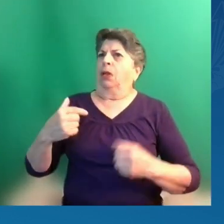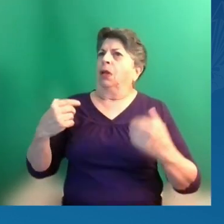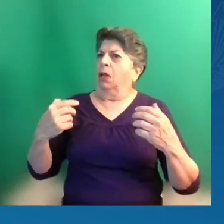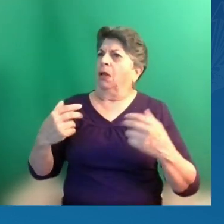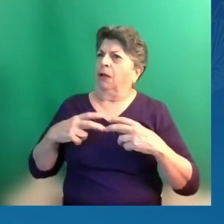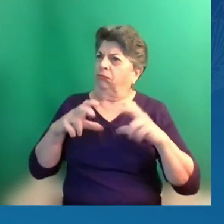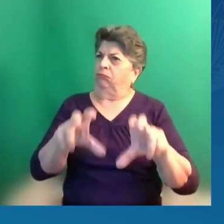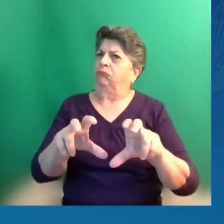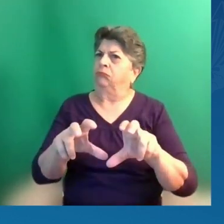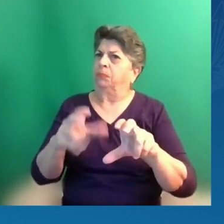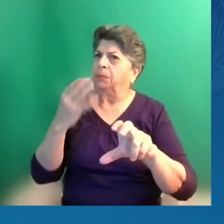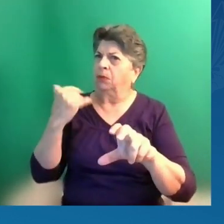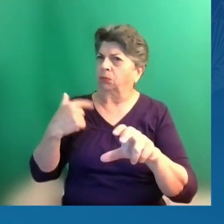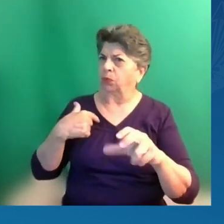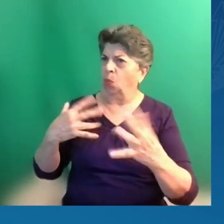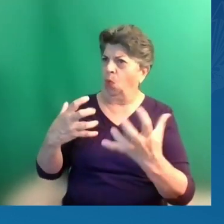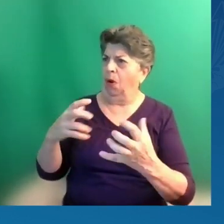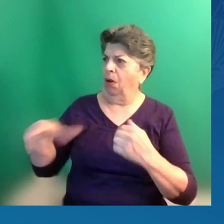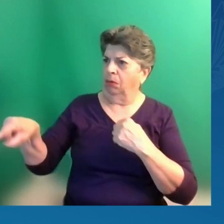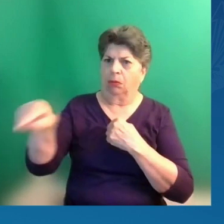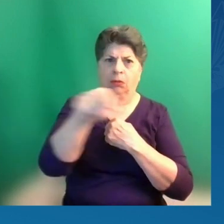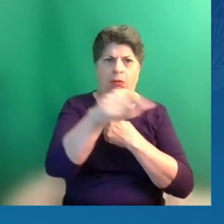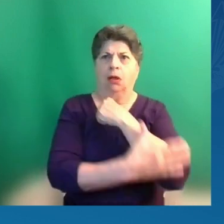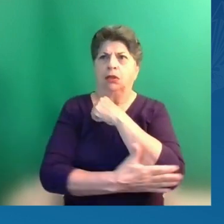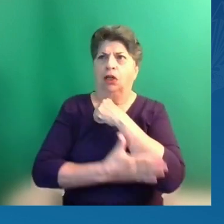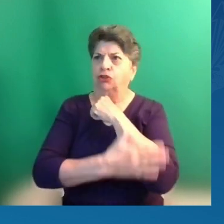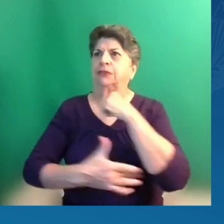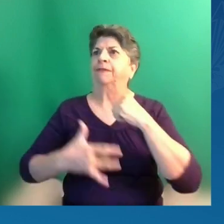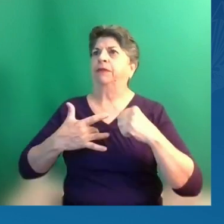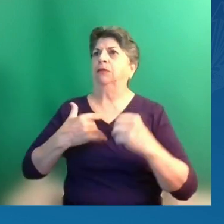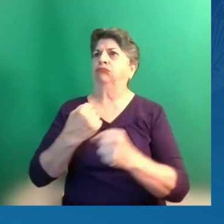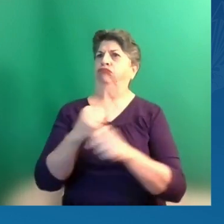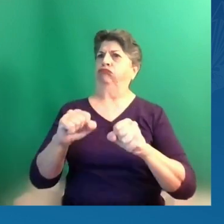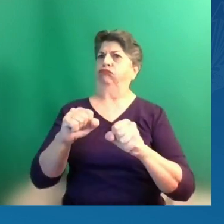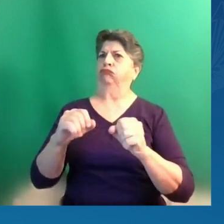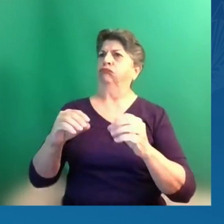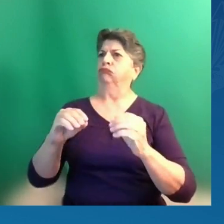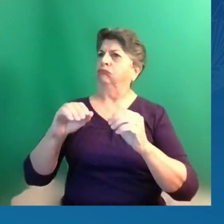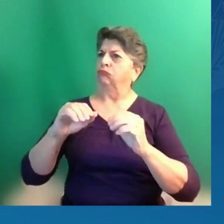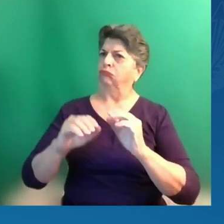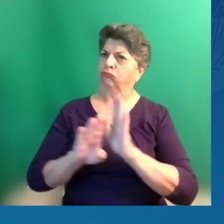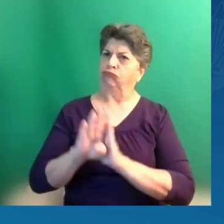and is which is rooted in partnership, very closely working with the countries where we work,